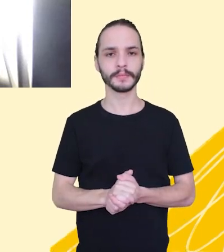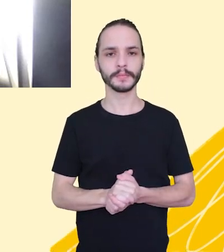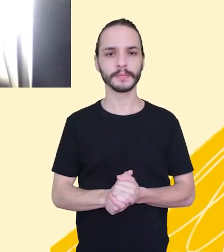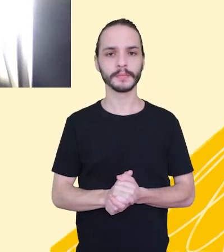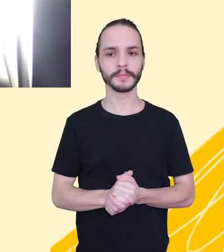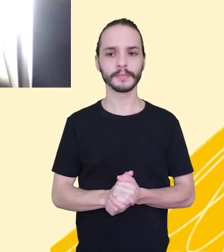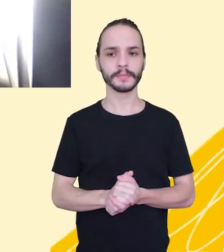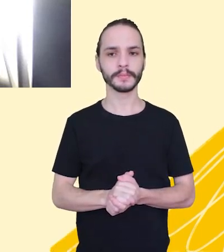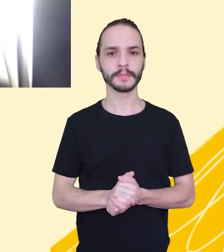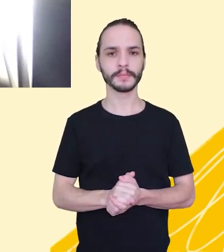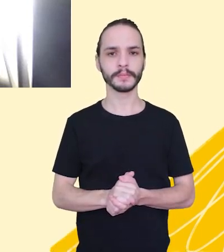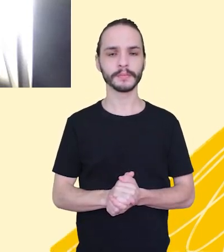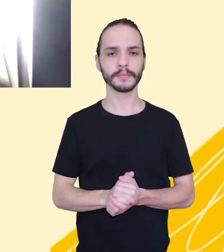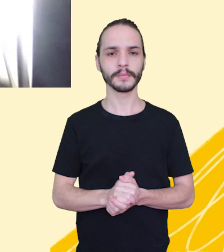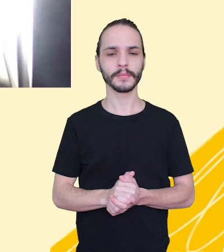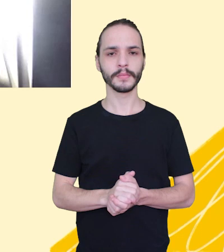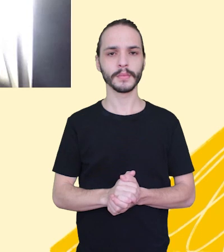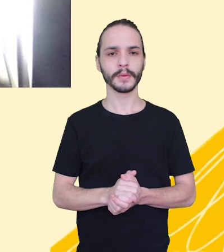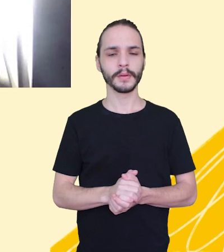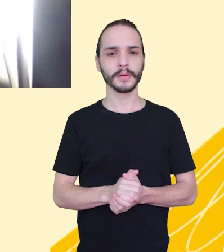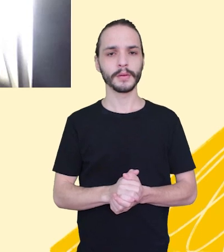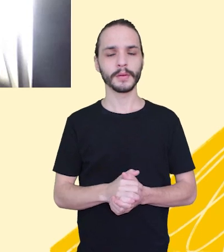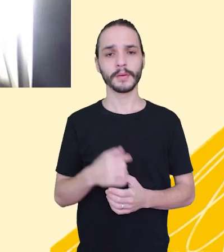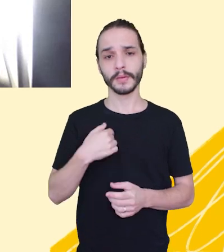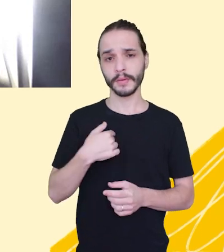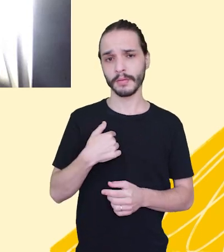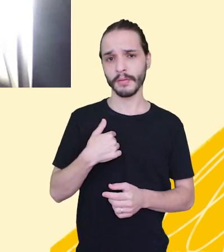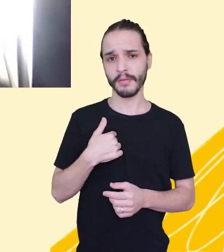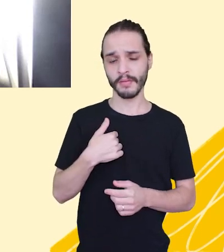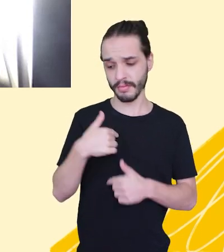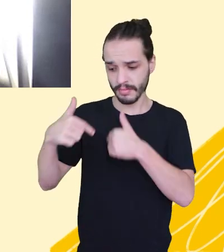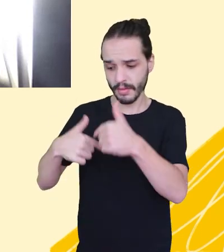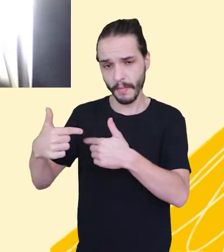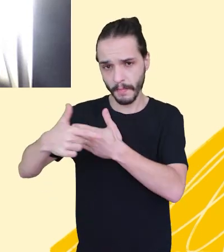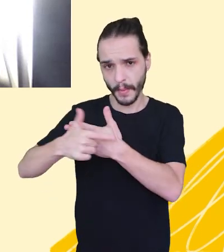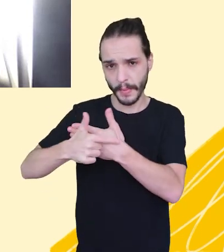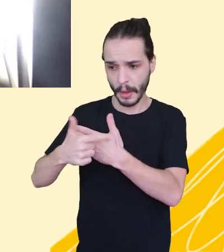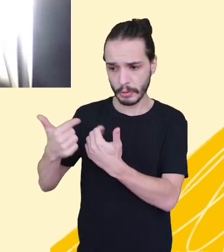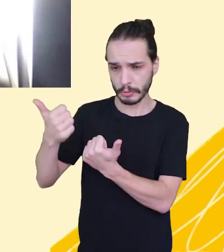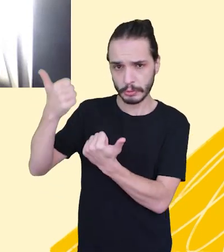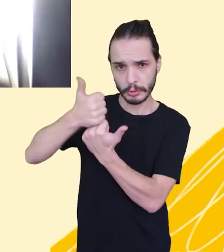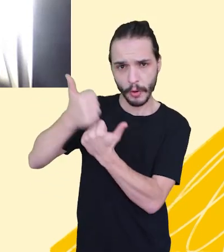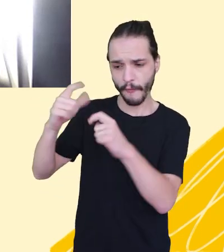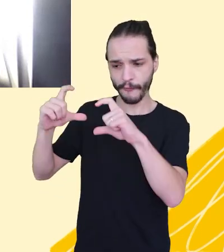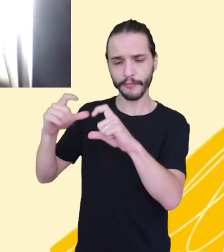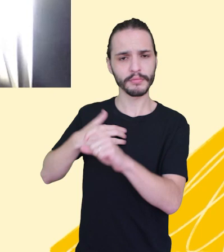That I do the work of the DOP. This is not at all the case. Because there is still...